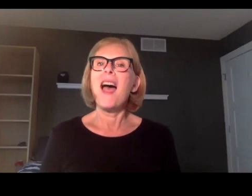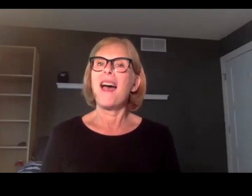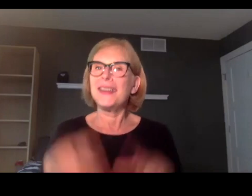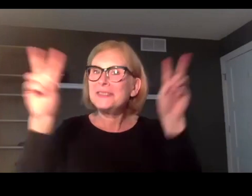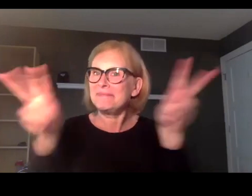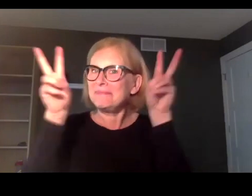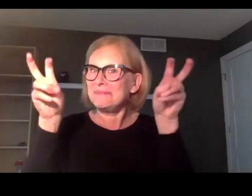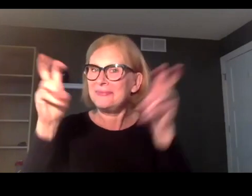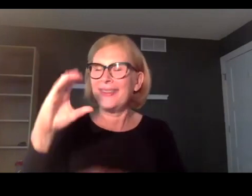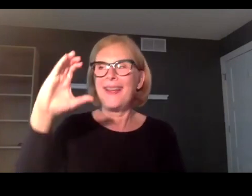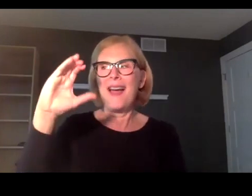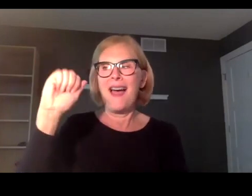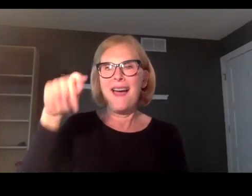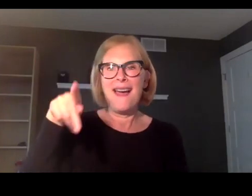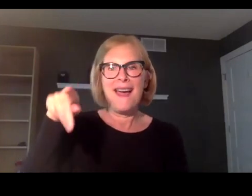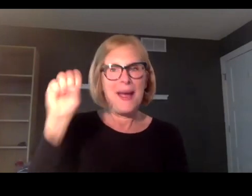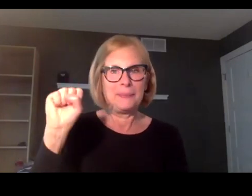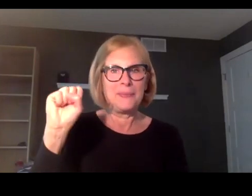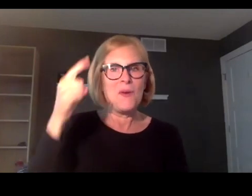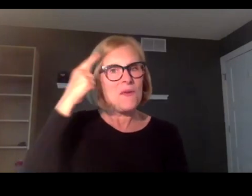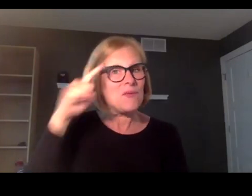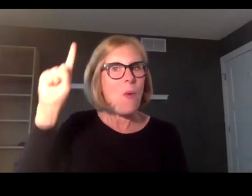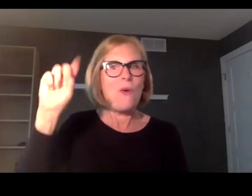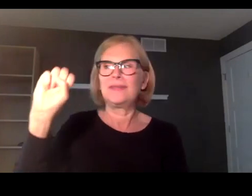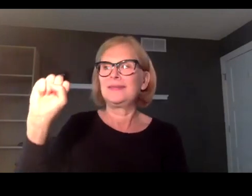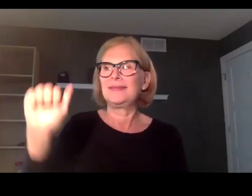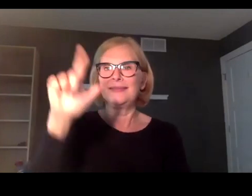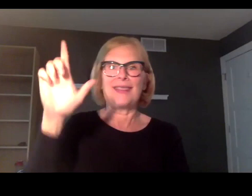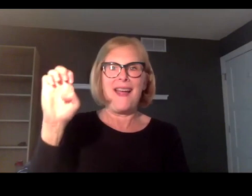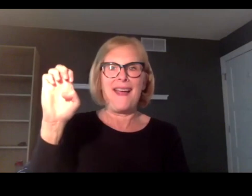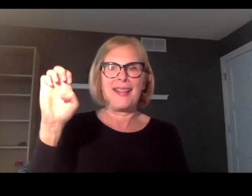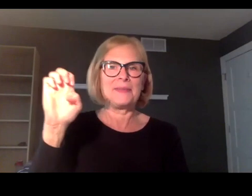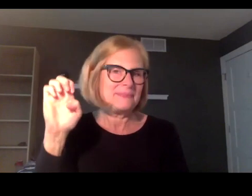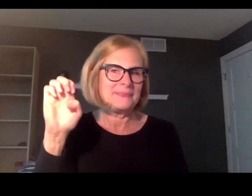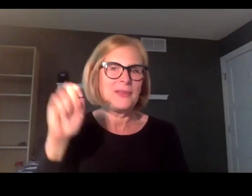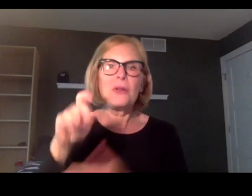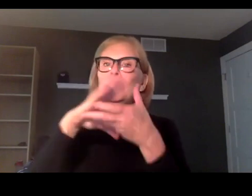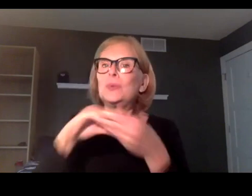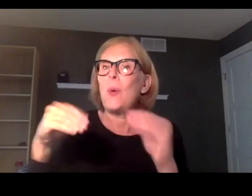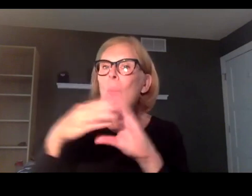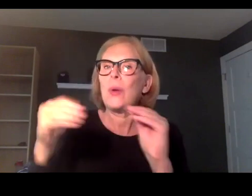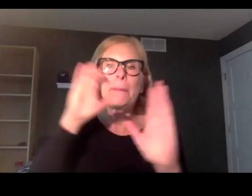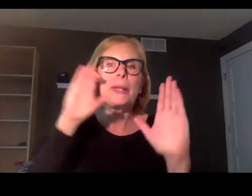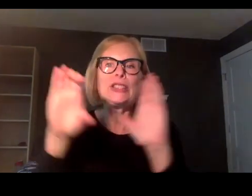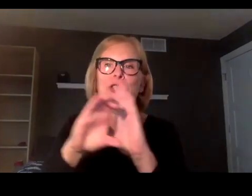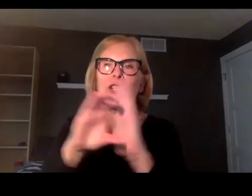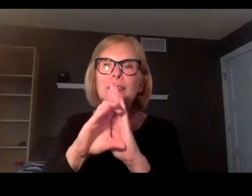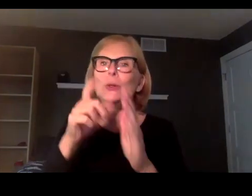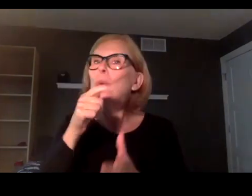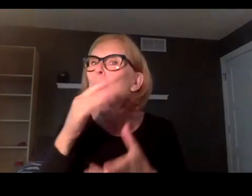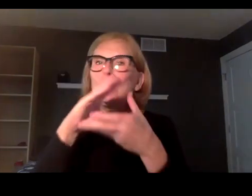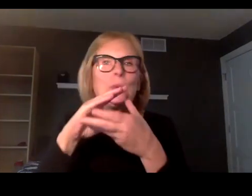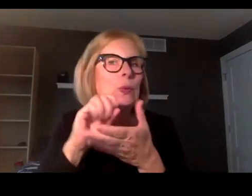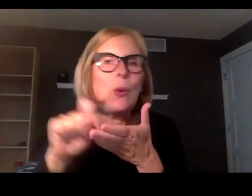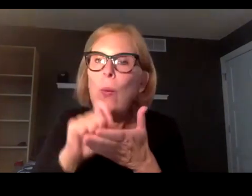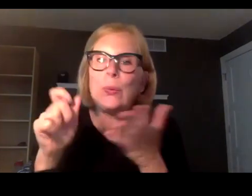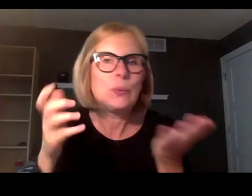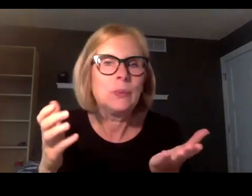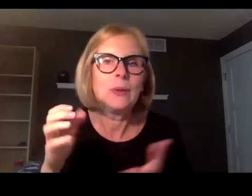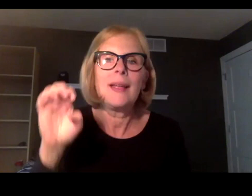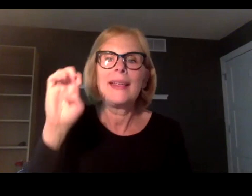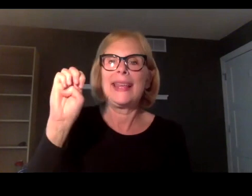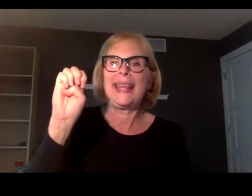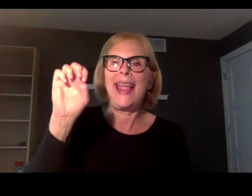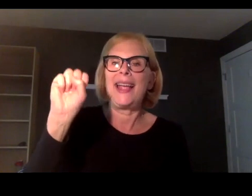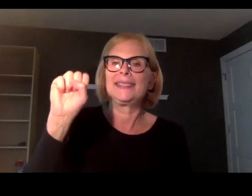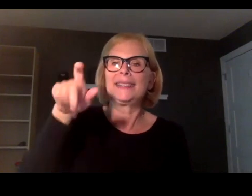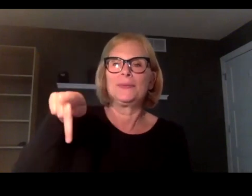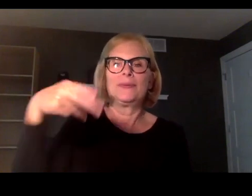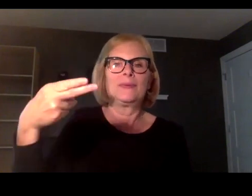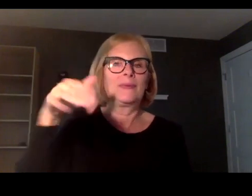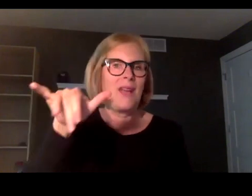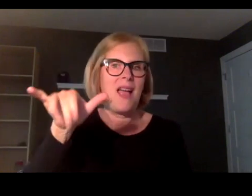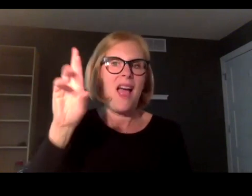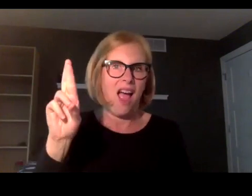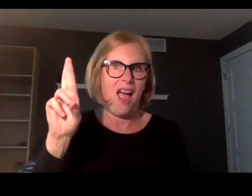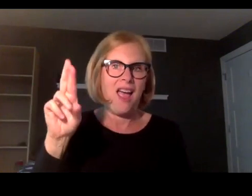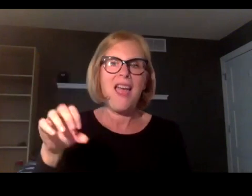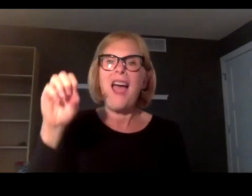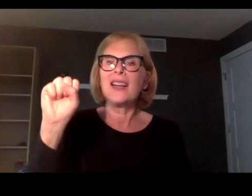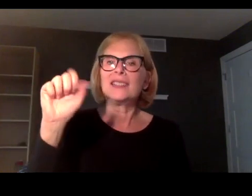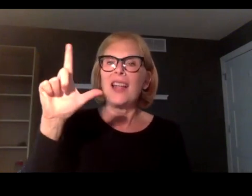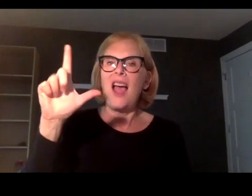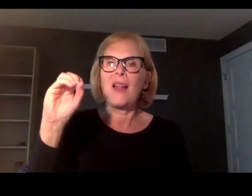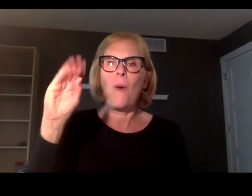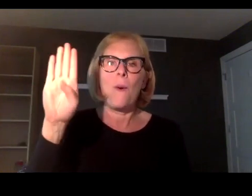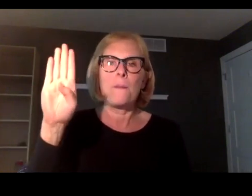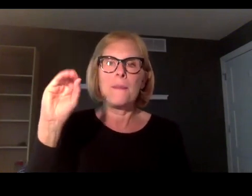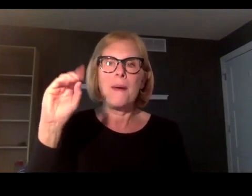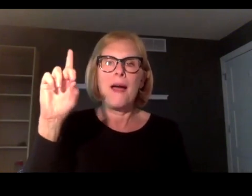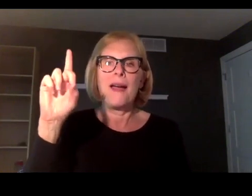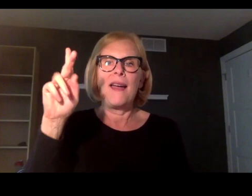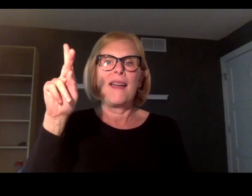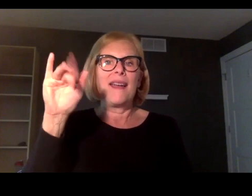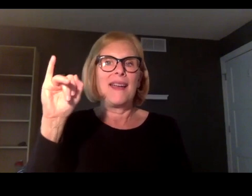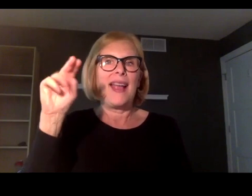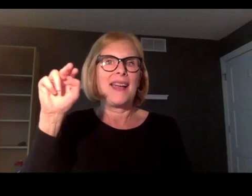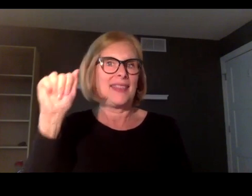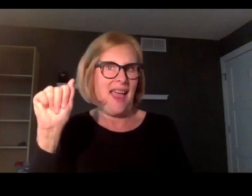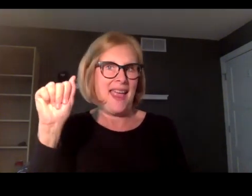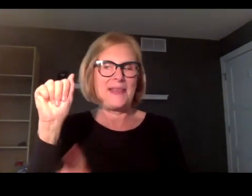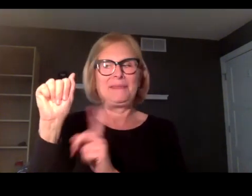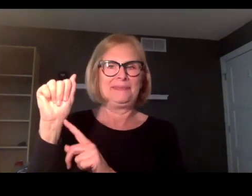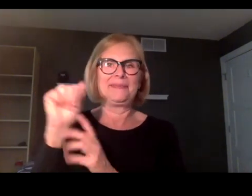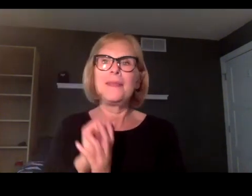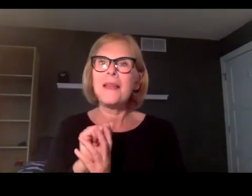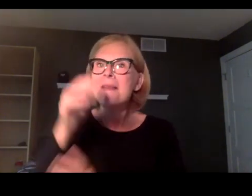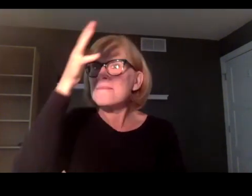Caps for Sale. Story and pictures by Esphyr Slobodkina